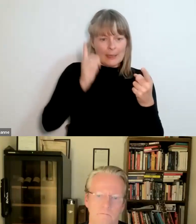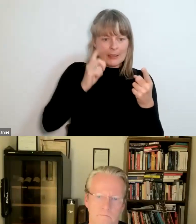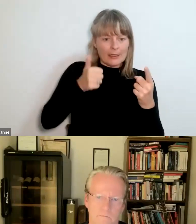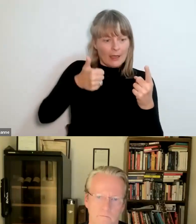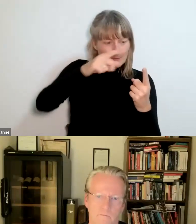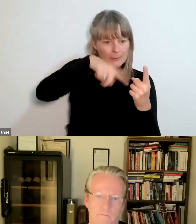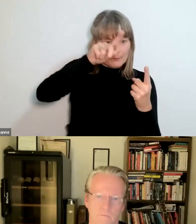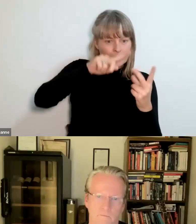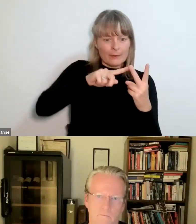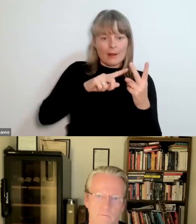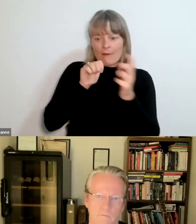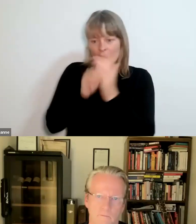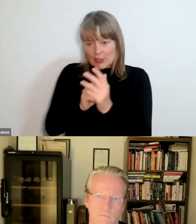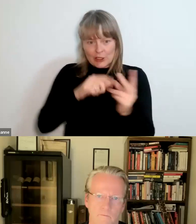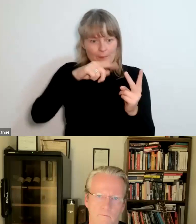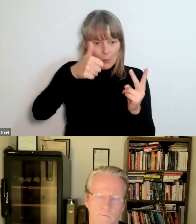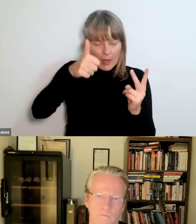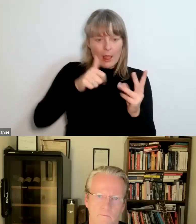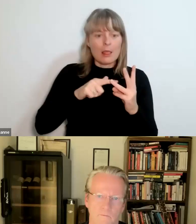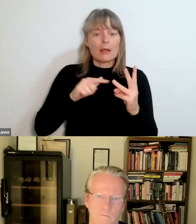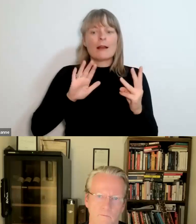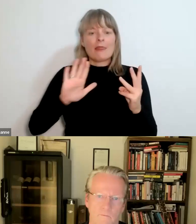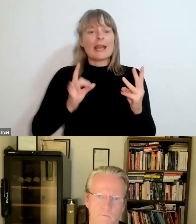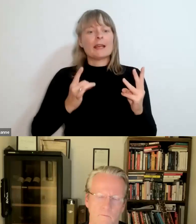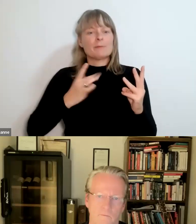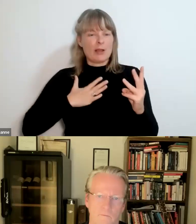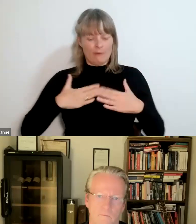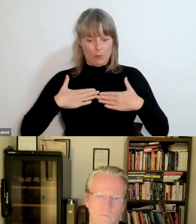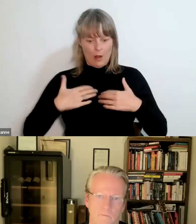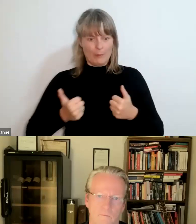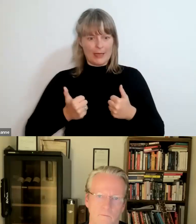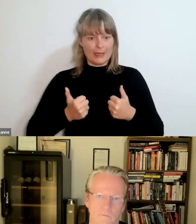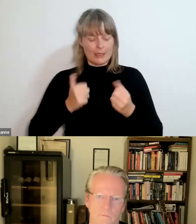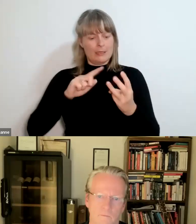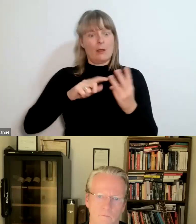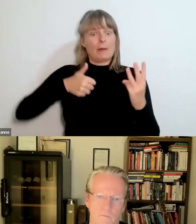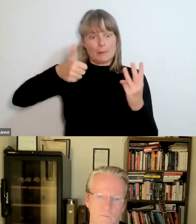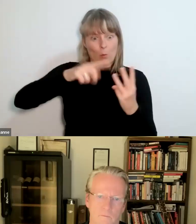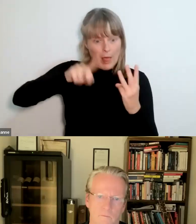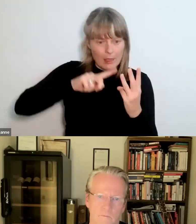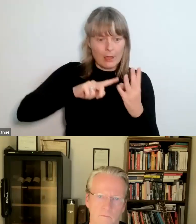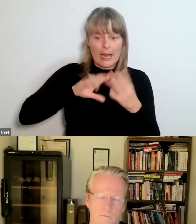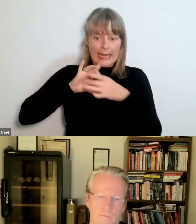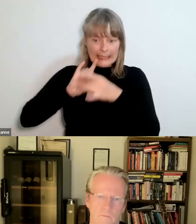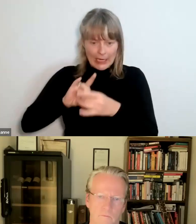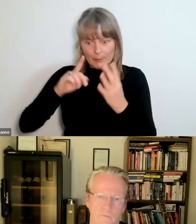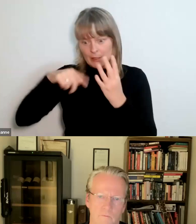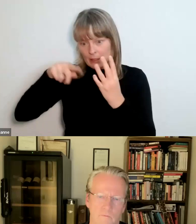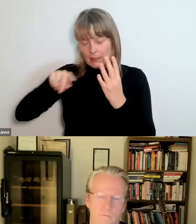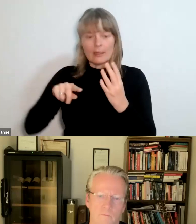how they respond to those additional needs. And a lot of parents really want those kids to be happy and engaged in enjoying school. And